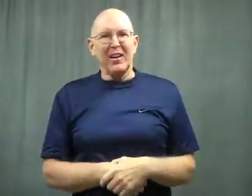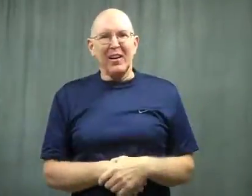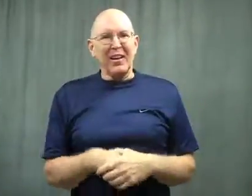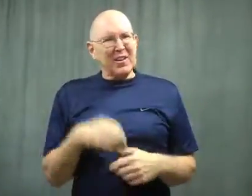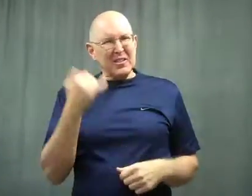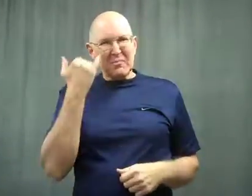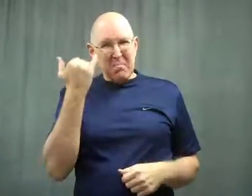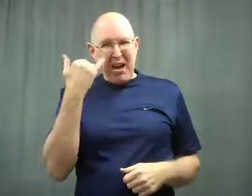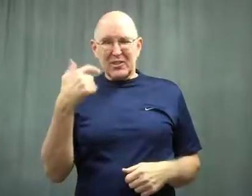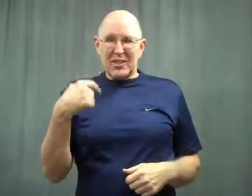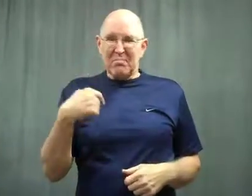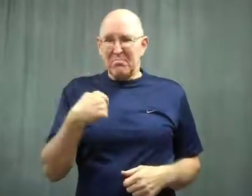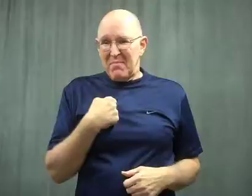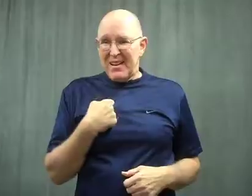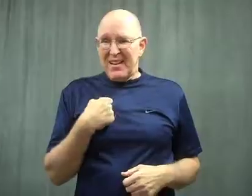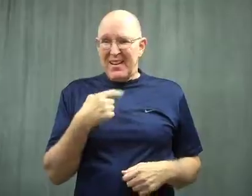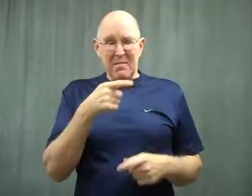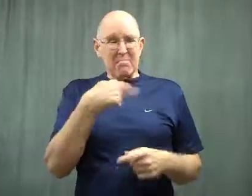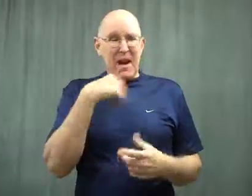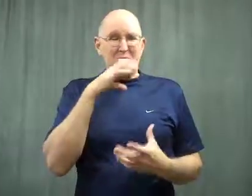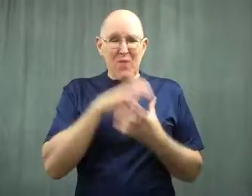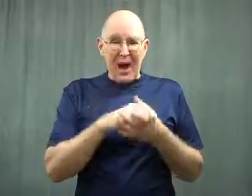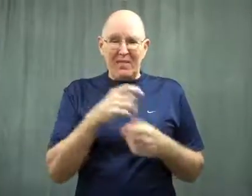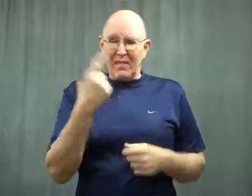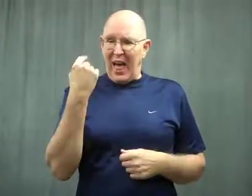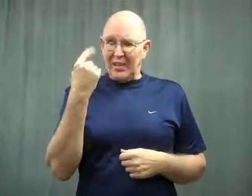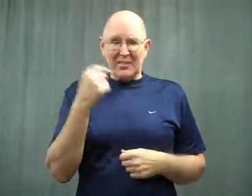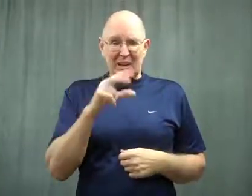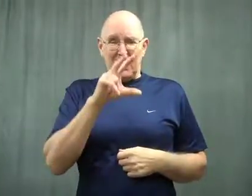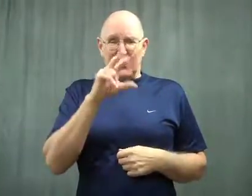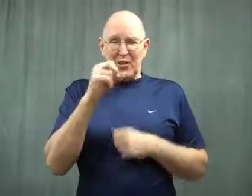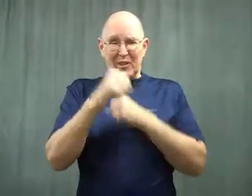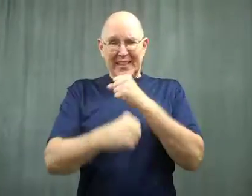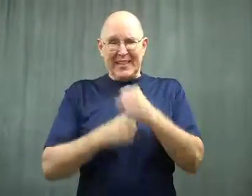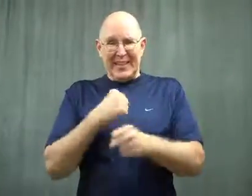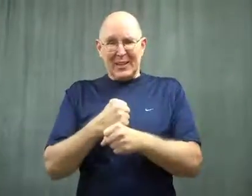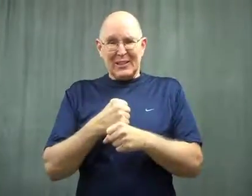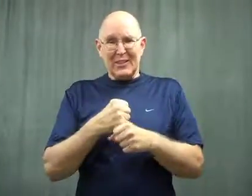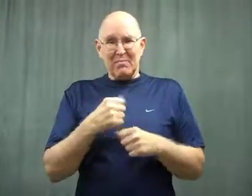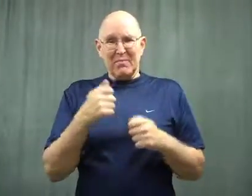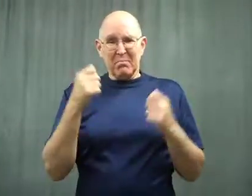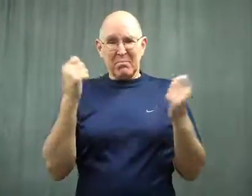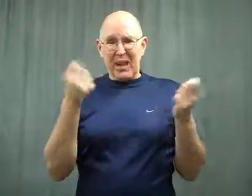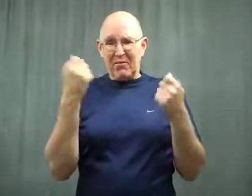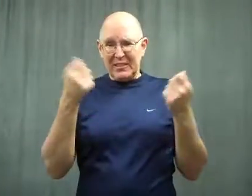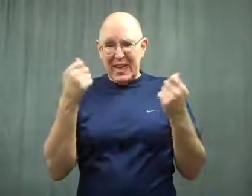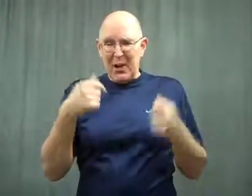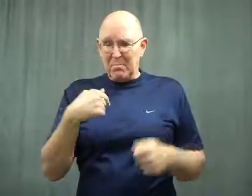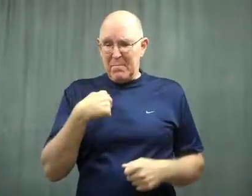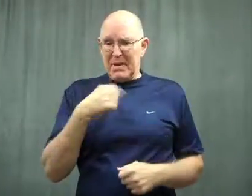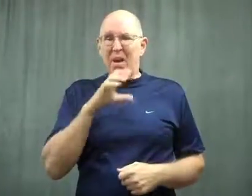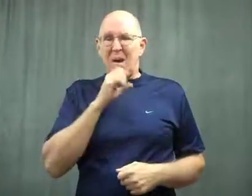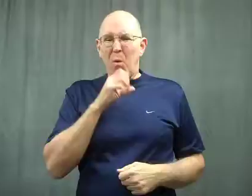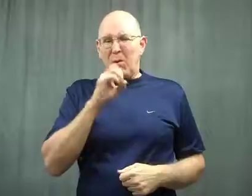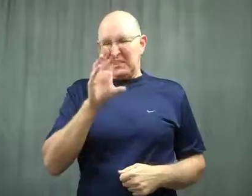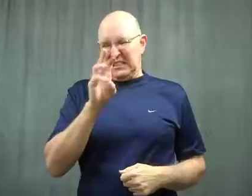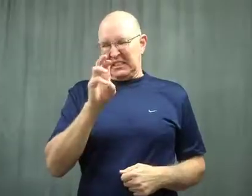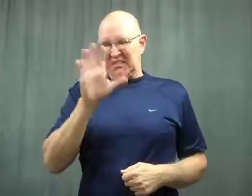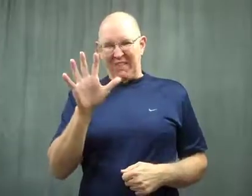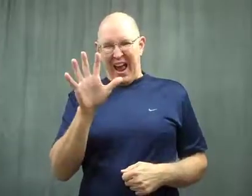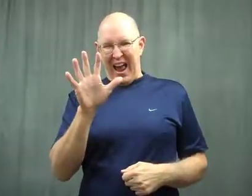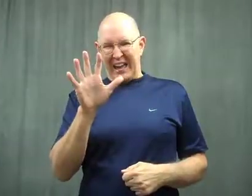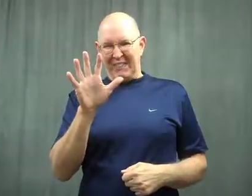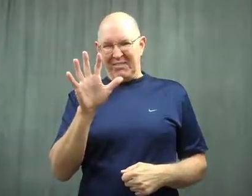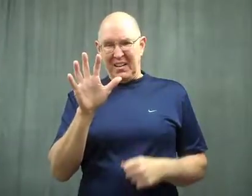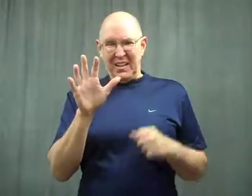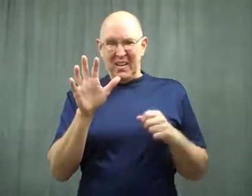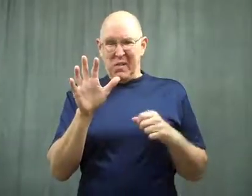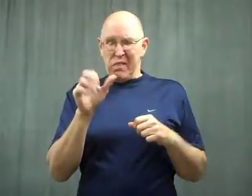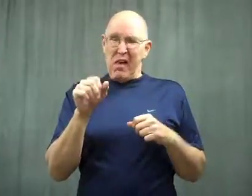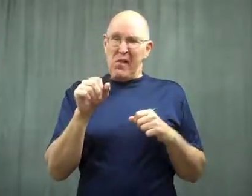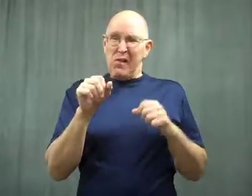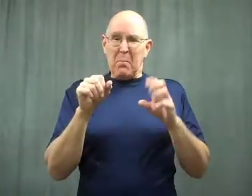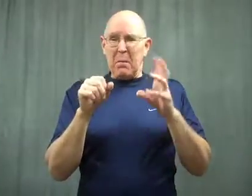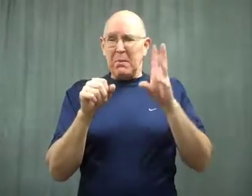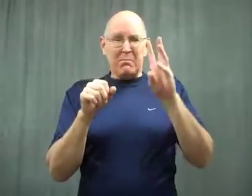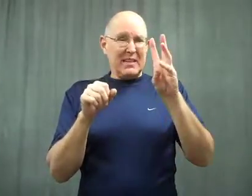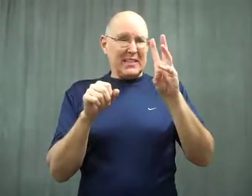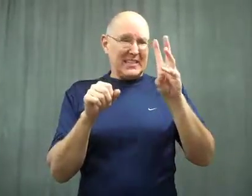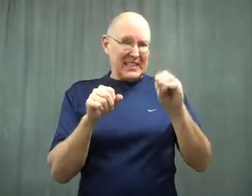Think about that, last year my wife and I were married 30 years. I'm 65.